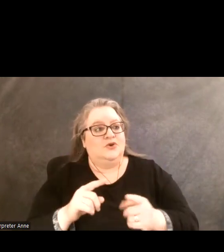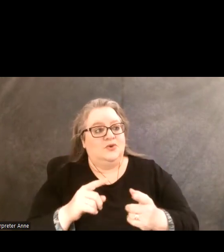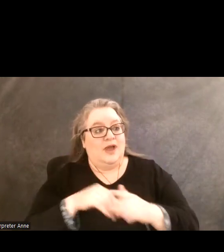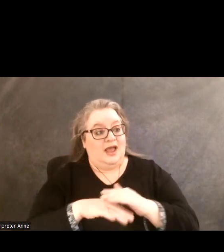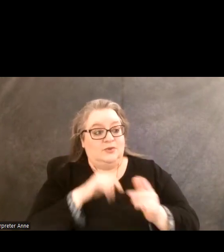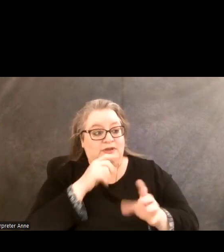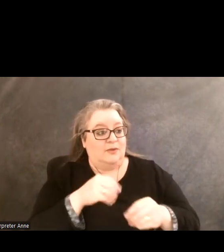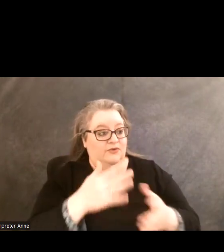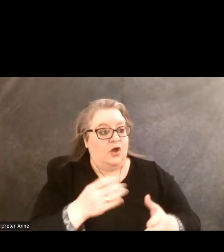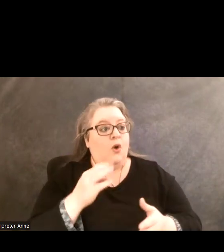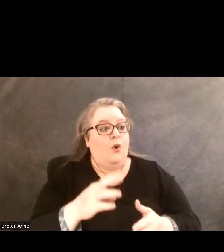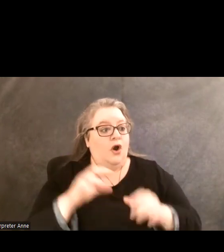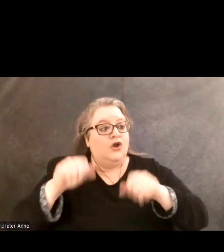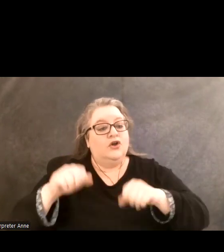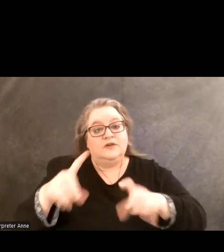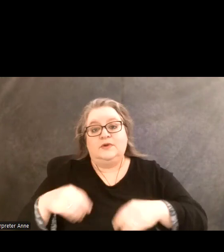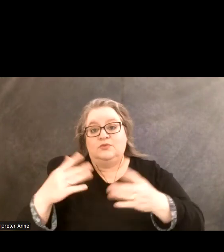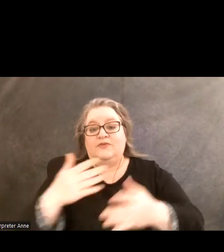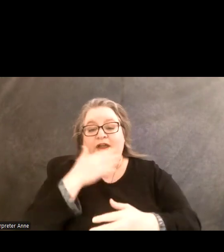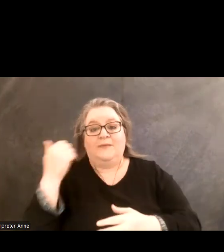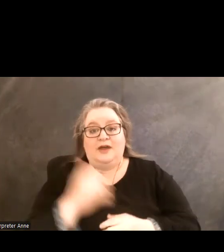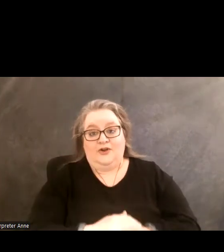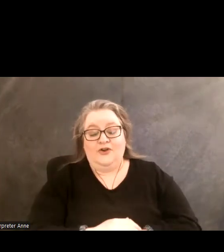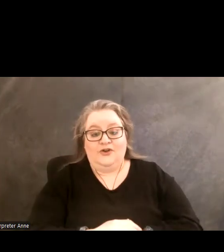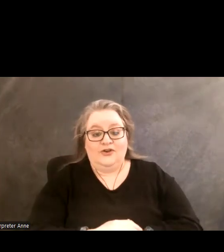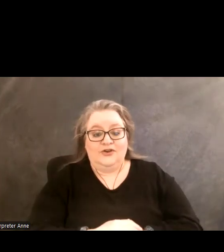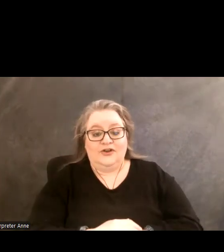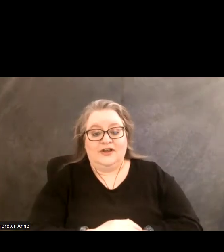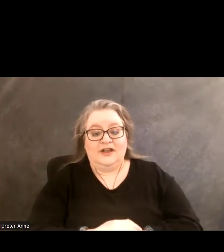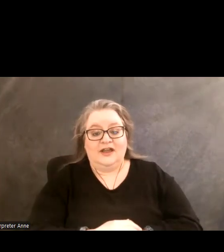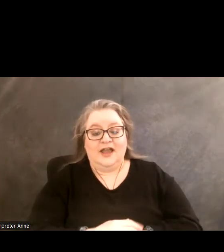or could have been provided better, and there is access that